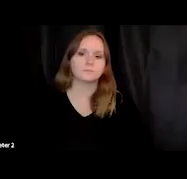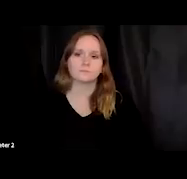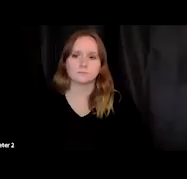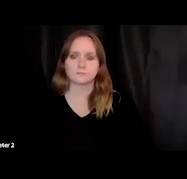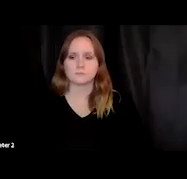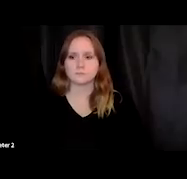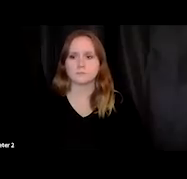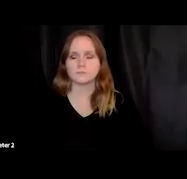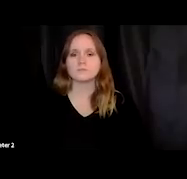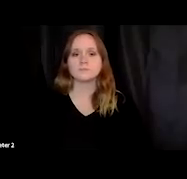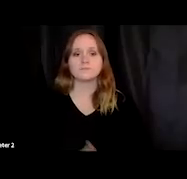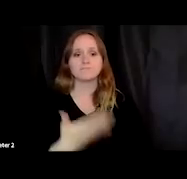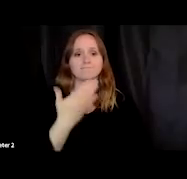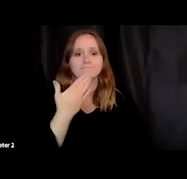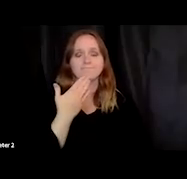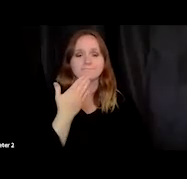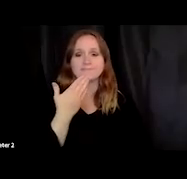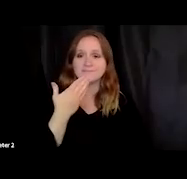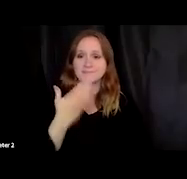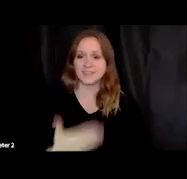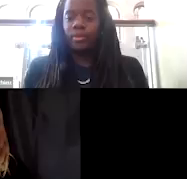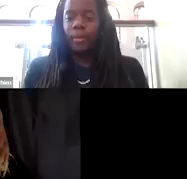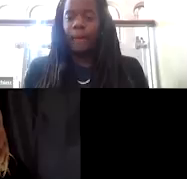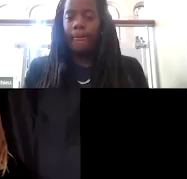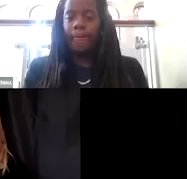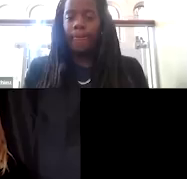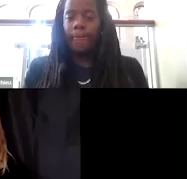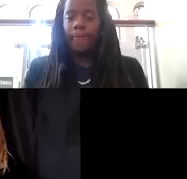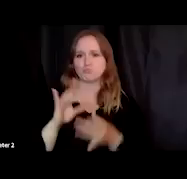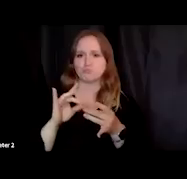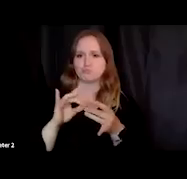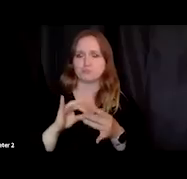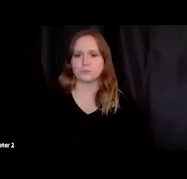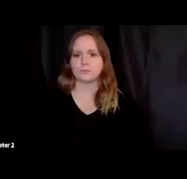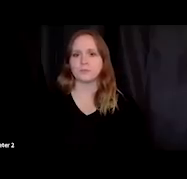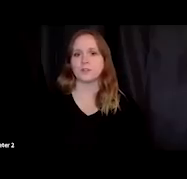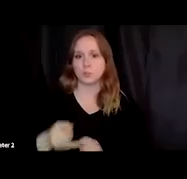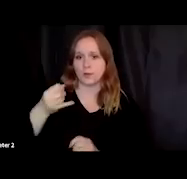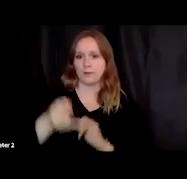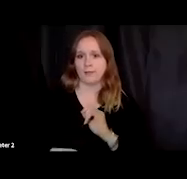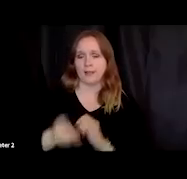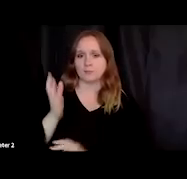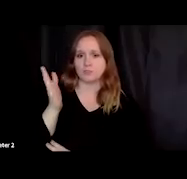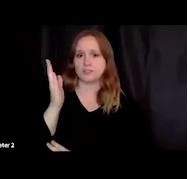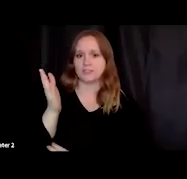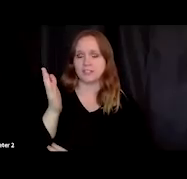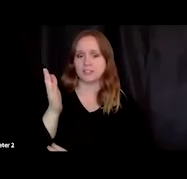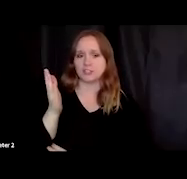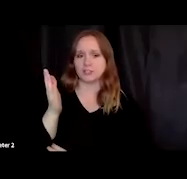[Jack] Okay, thank you for that informative presentation. So our last presentation today is gonna be covering treatment of hoarding.